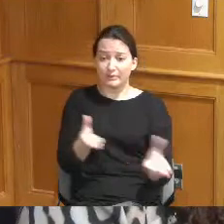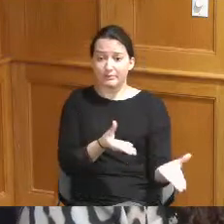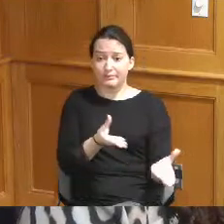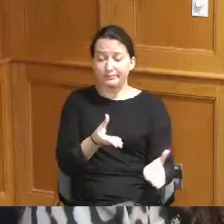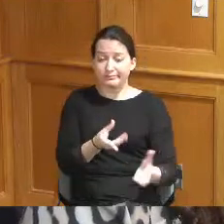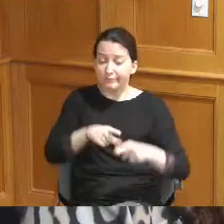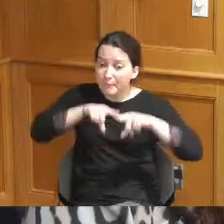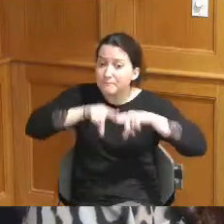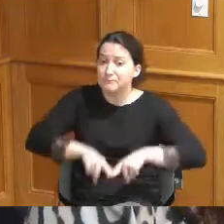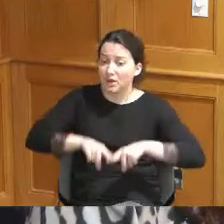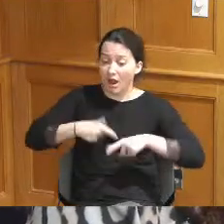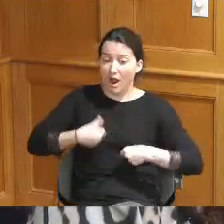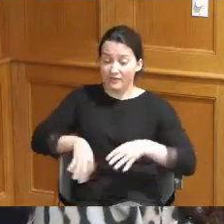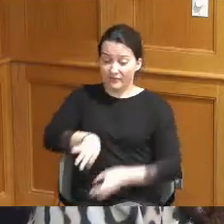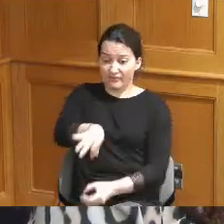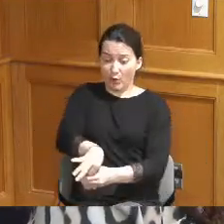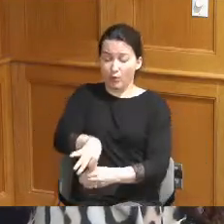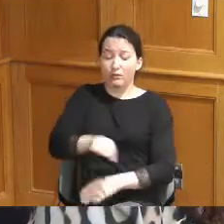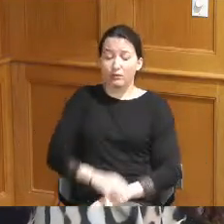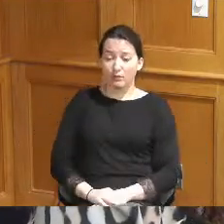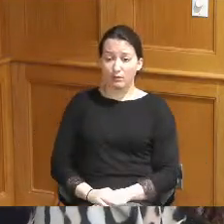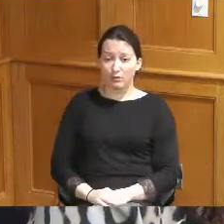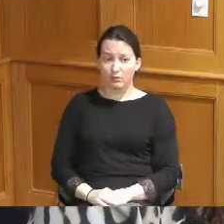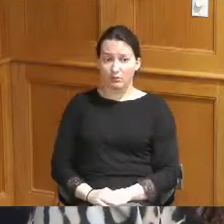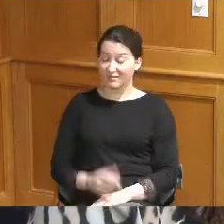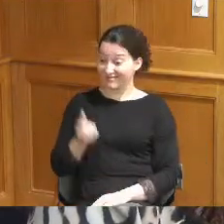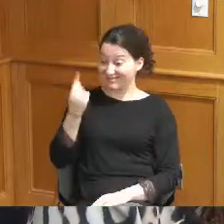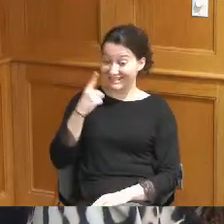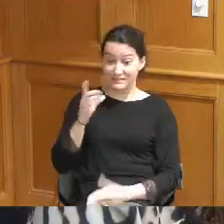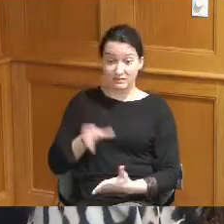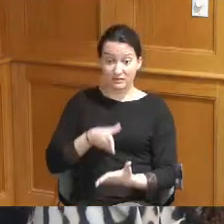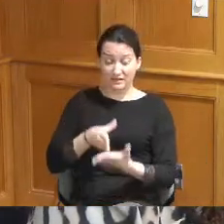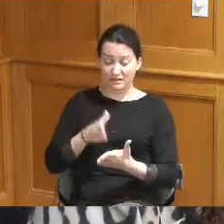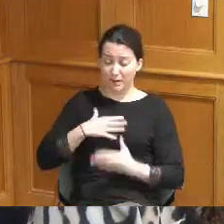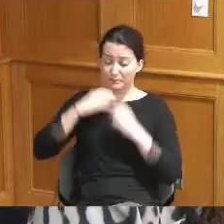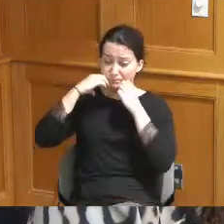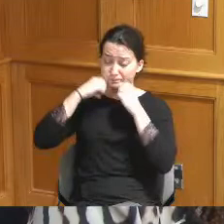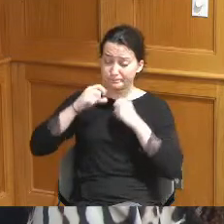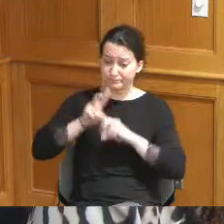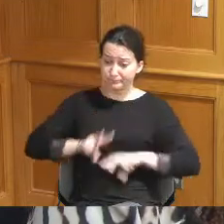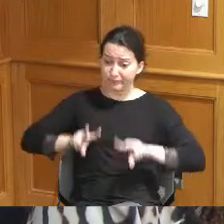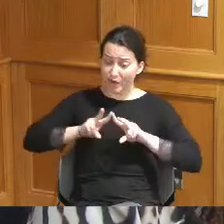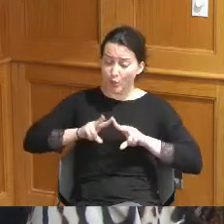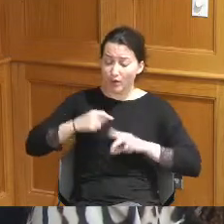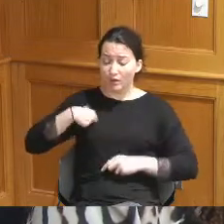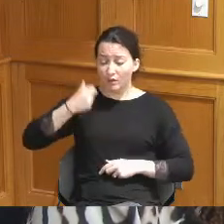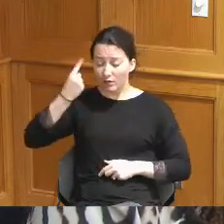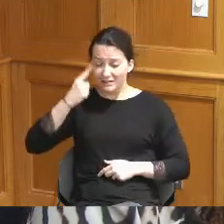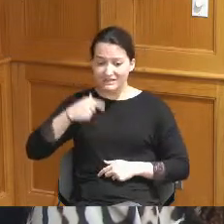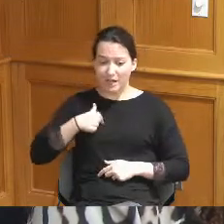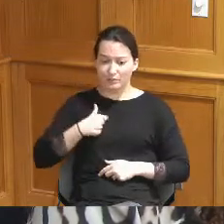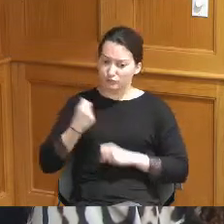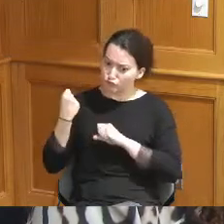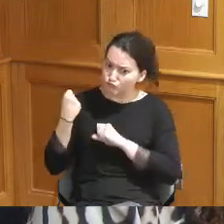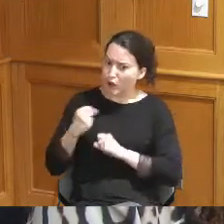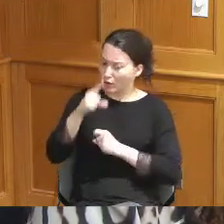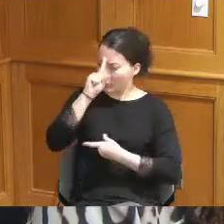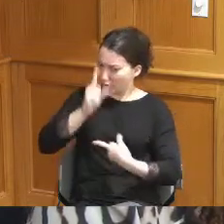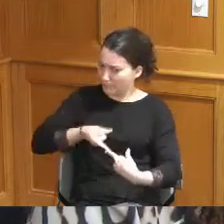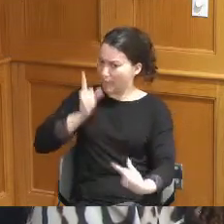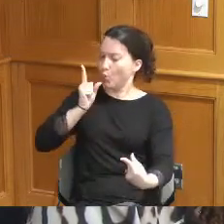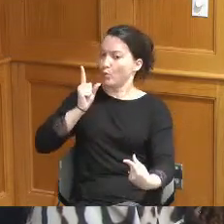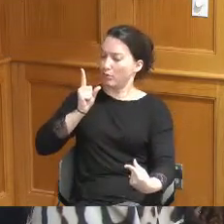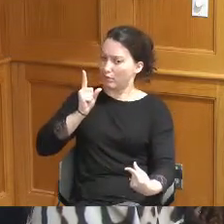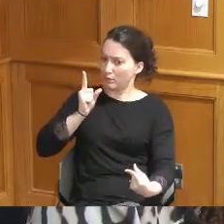when I vote and unless it's against my values unless I'm adamantly opposed to something I'm